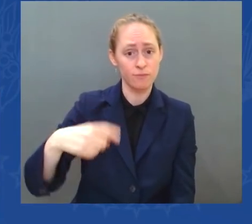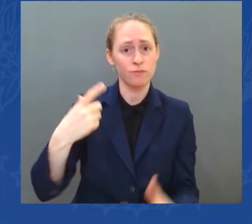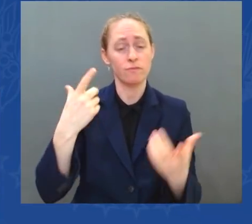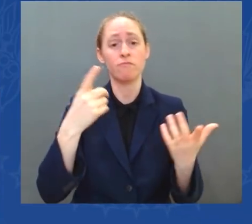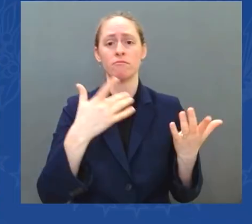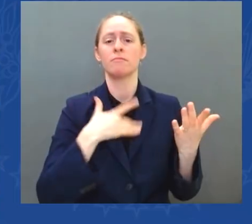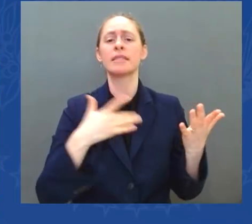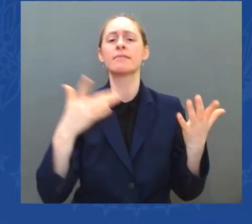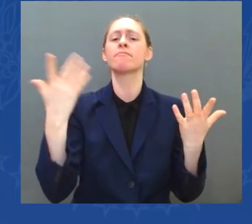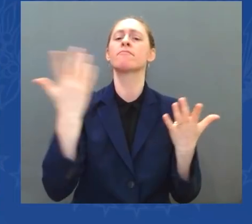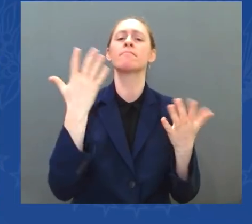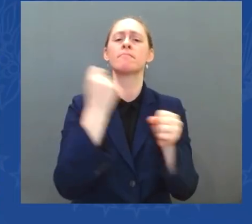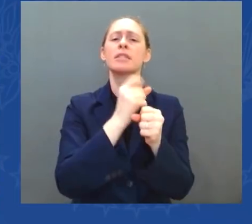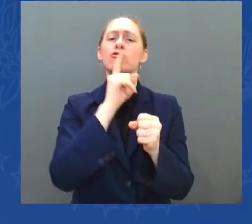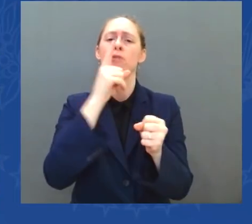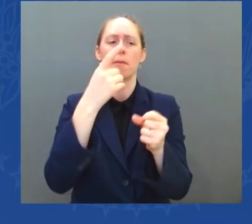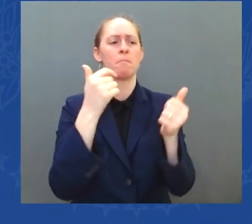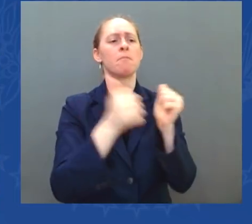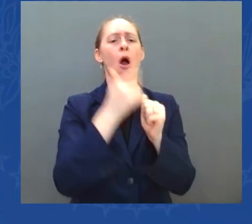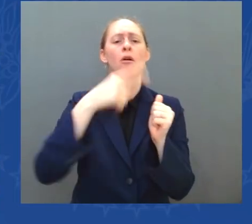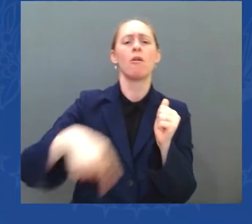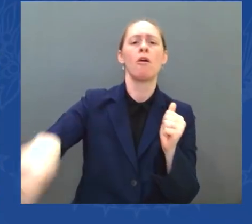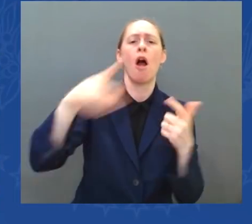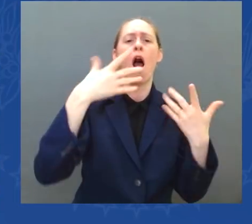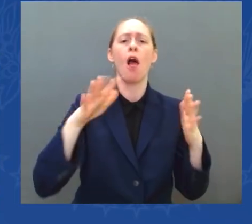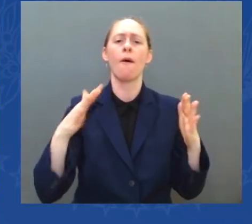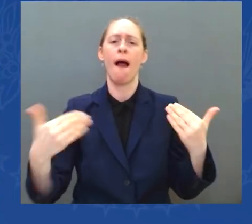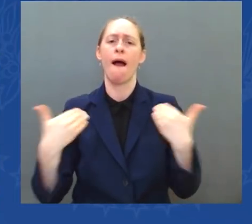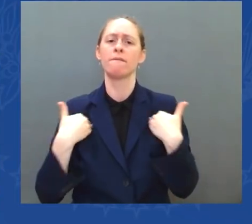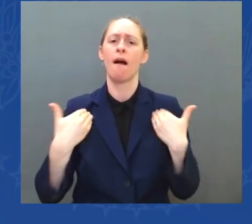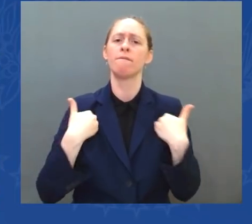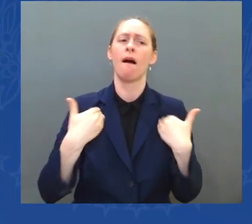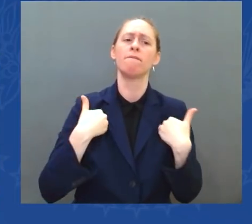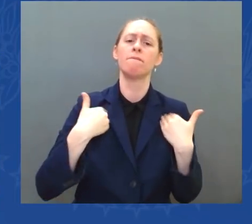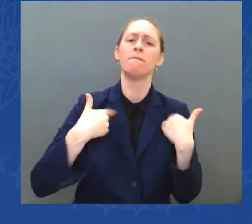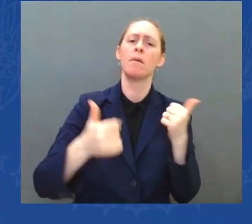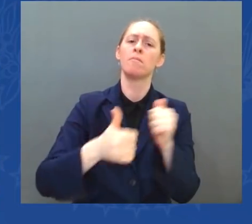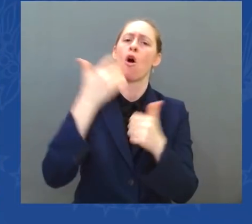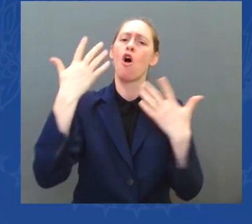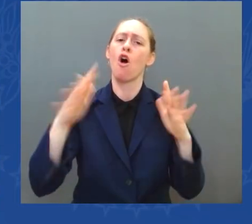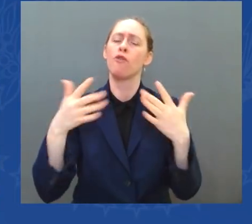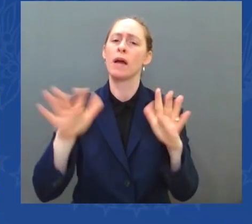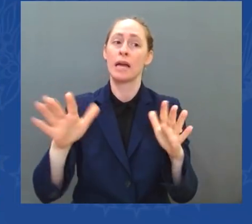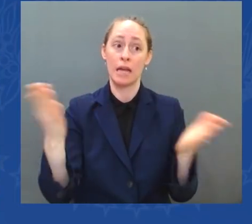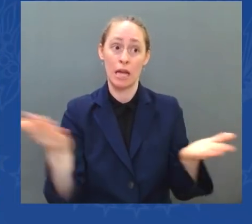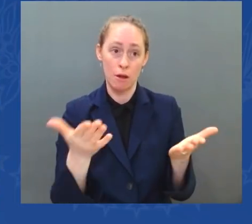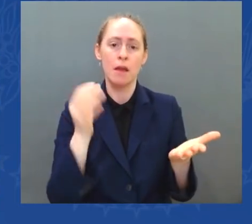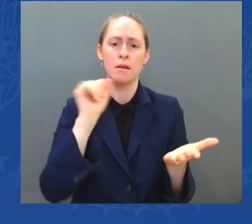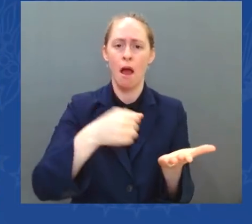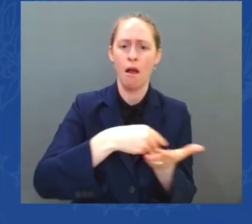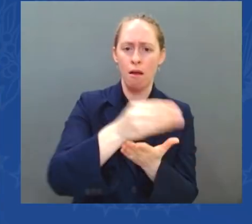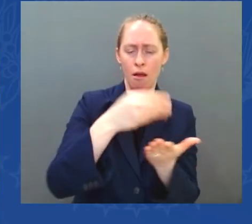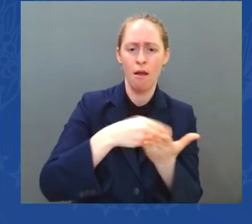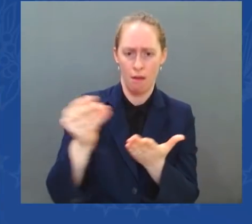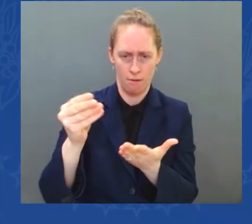but because of loopholes over time, you know what "substantially all" meant when I took office? Been at 55 percent of the product